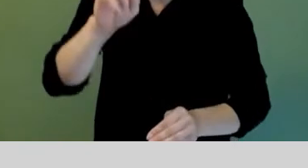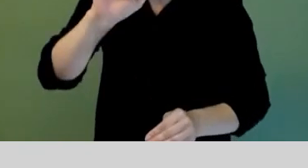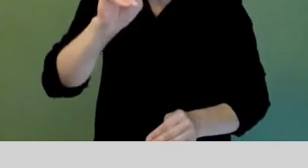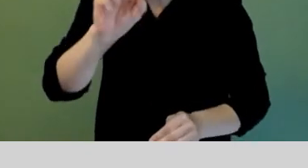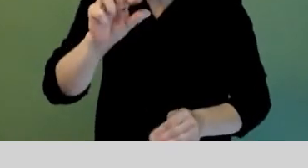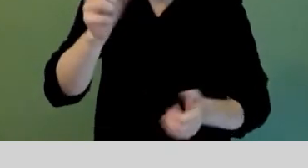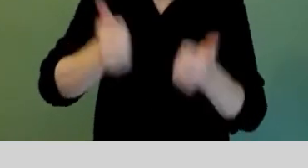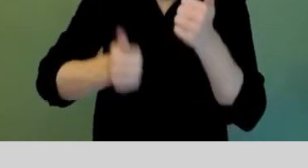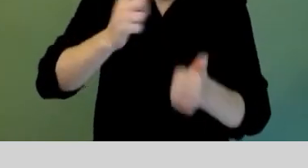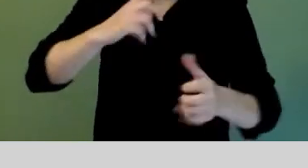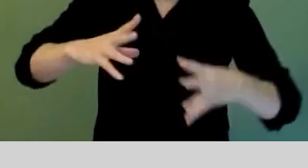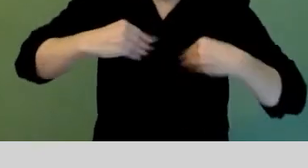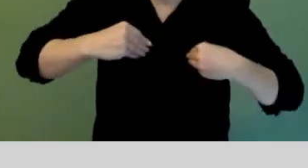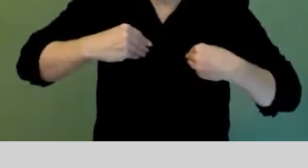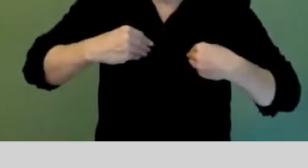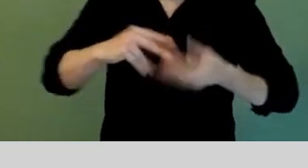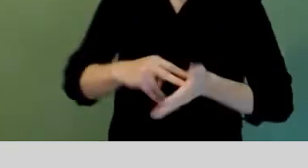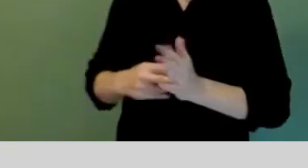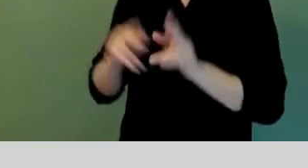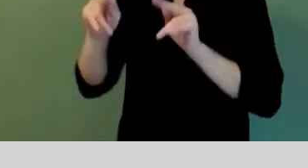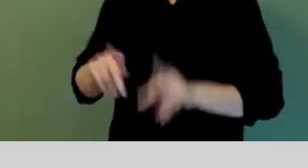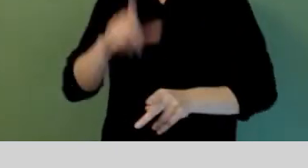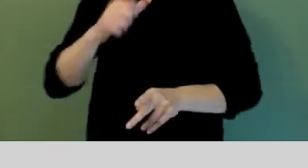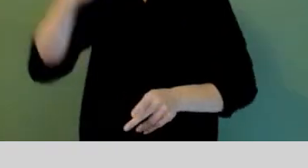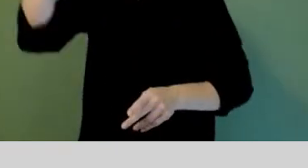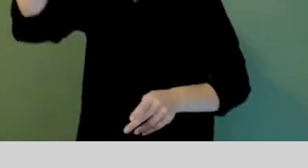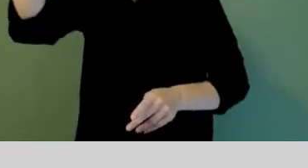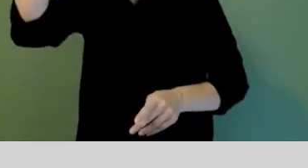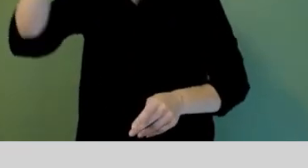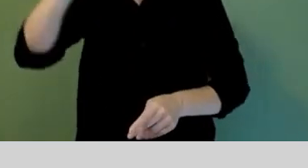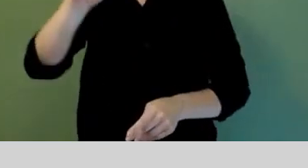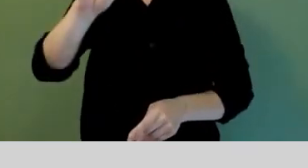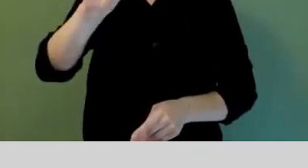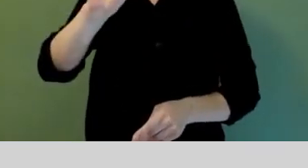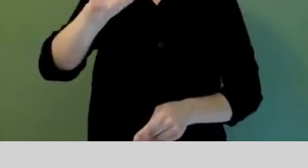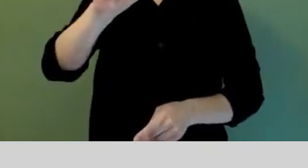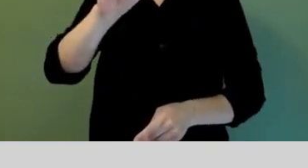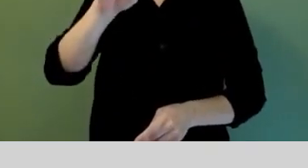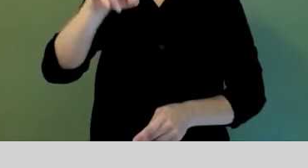to write boilerplate code during the function to say what method it excepts.